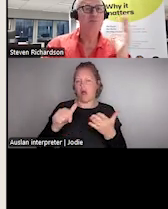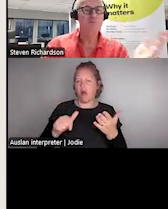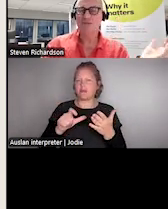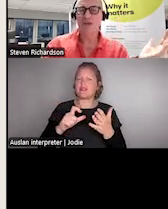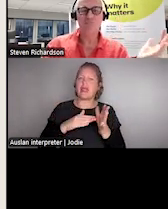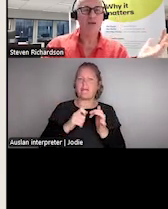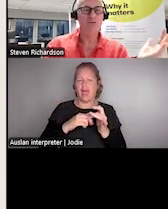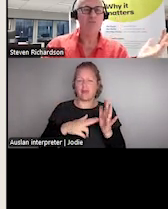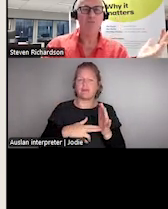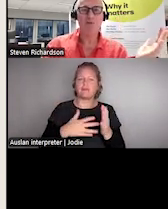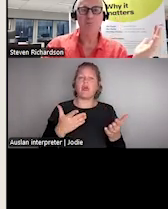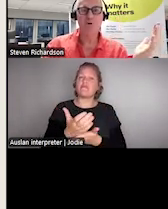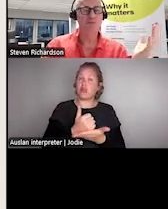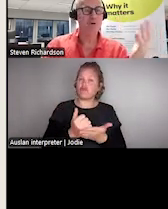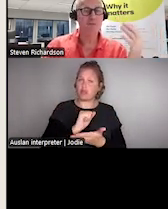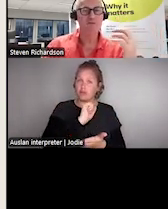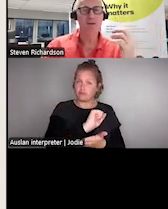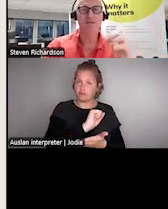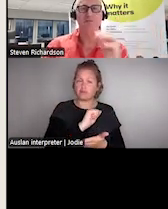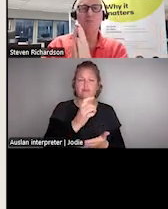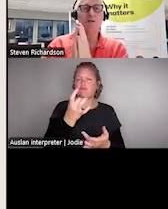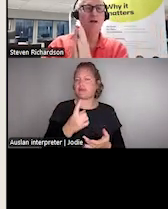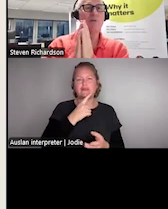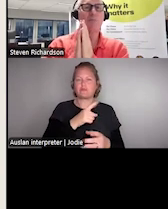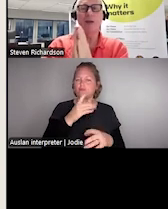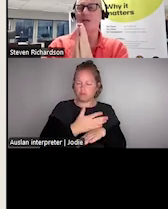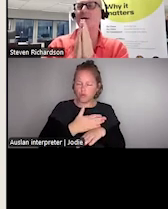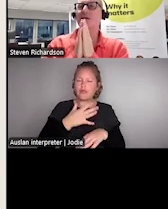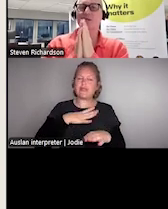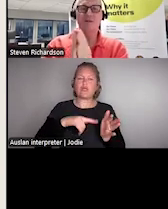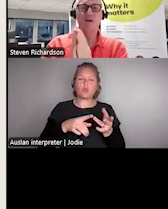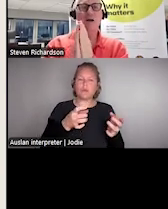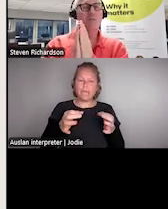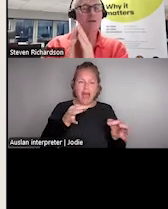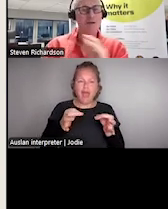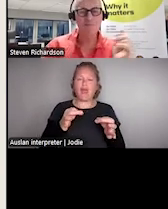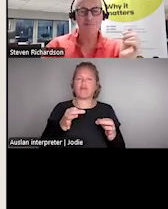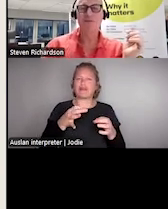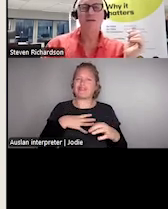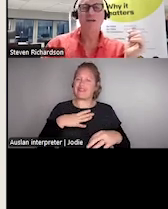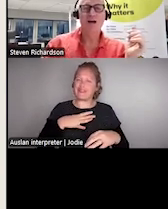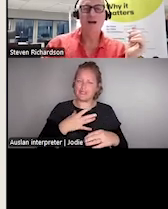Fundraising campaigns are work. I mentioned that. They require planning, time and effort.